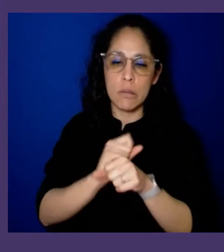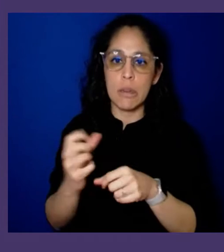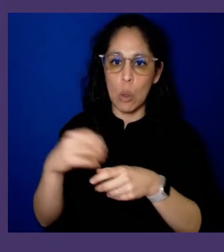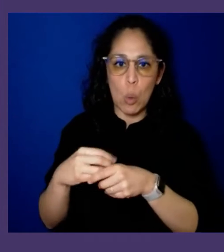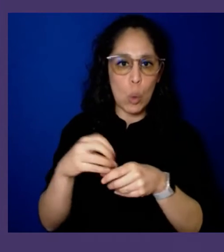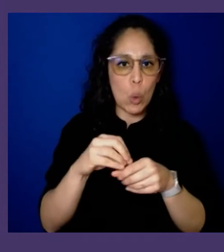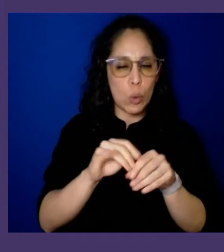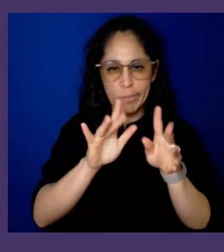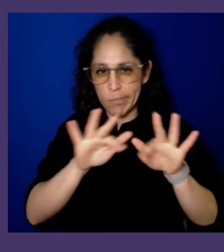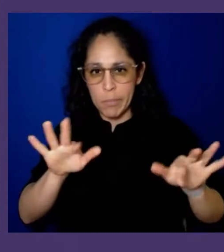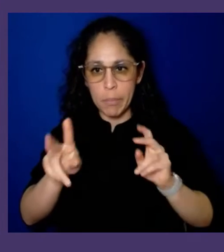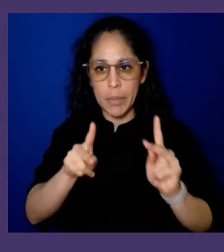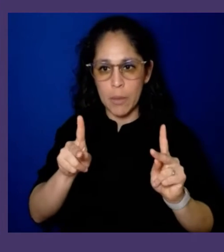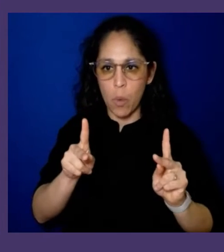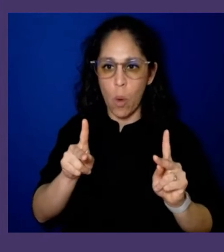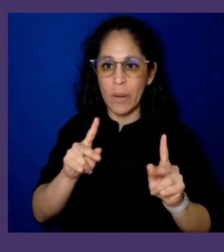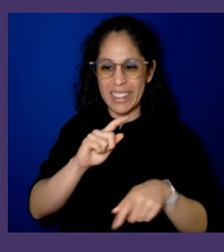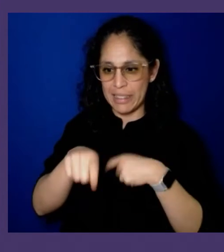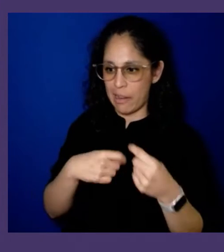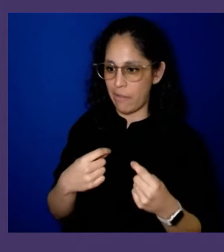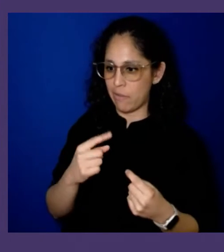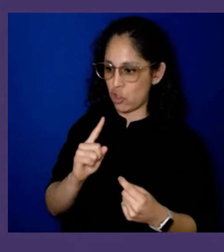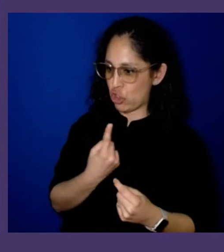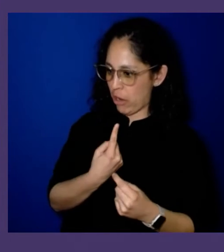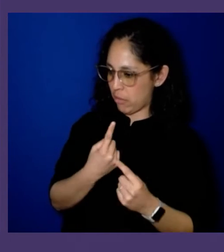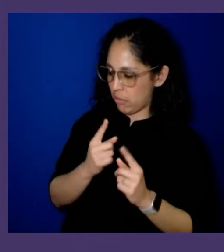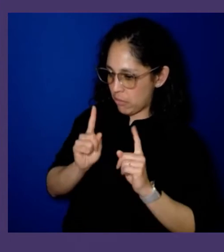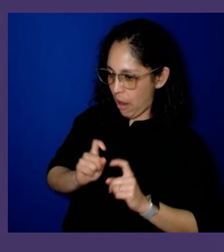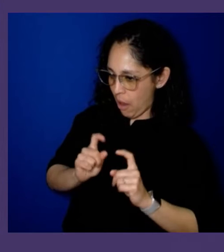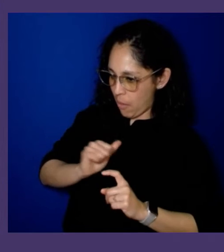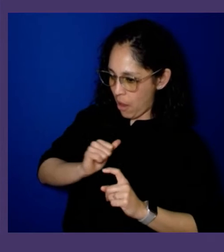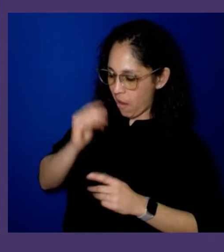Definitely encourage you to test and sometimes it's not possible